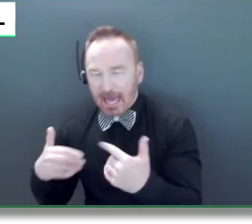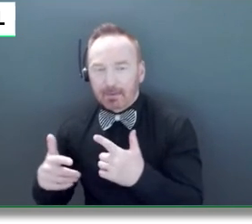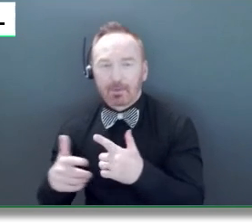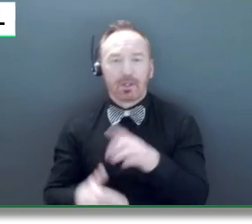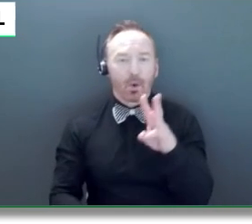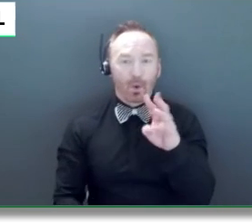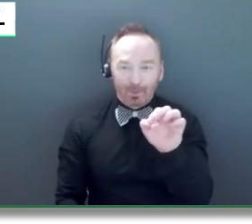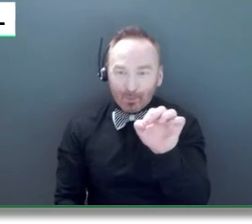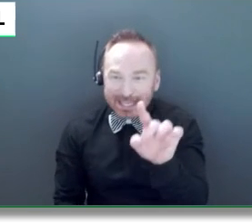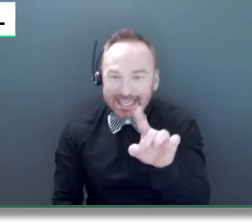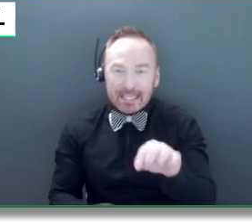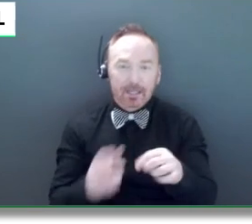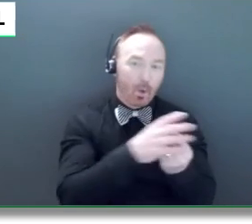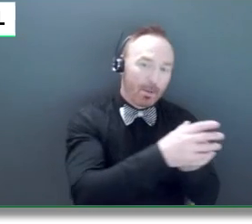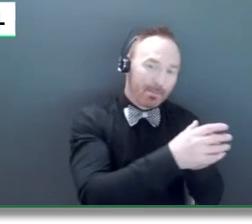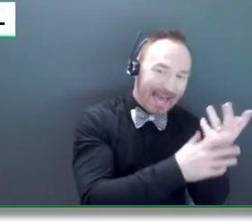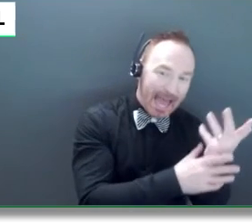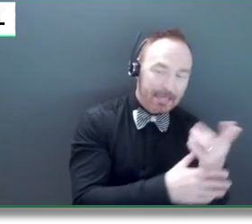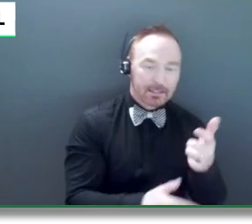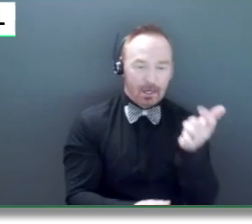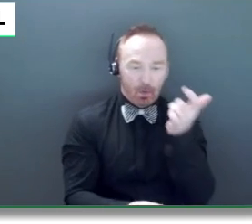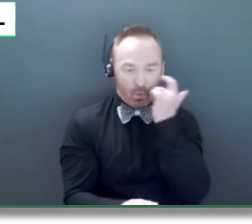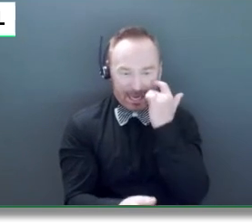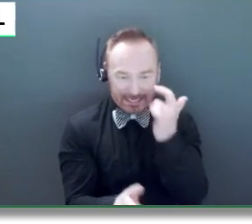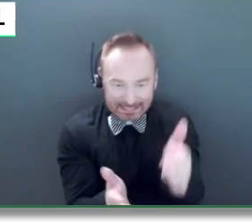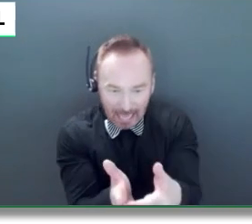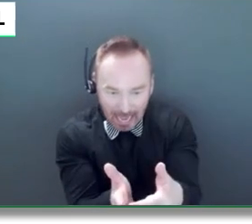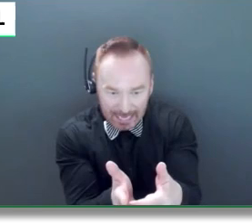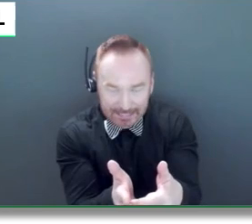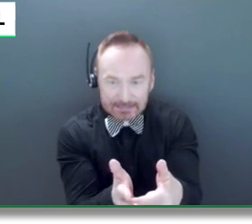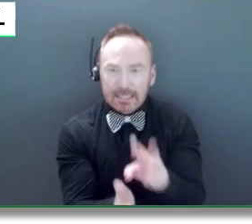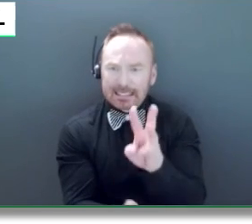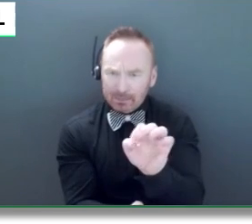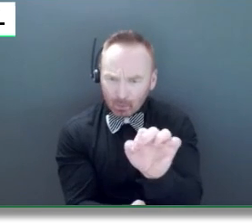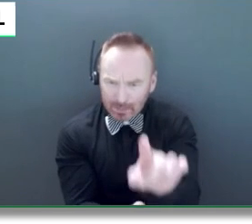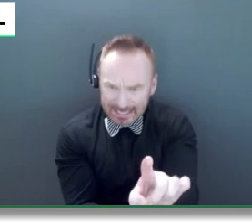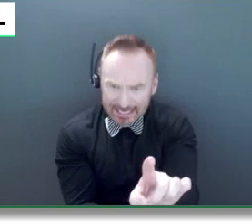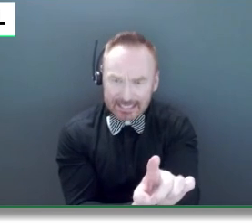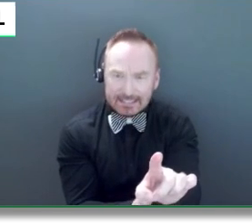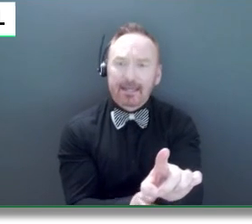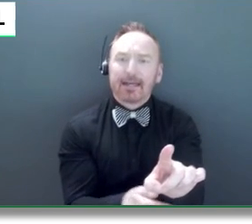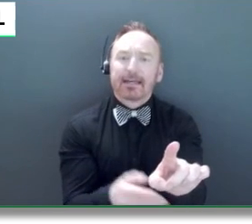it allows our clients to develop those skills in volunteerism but also